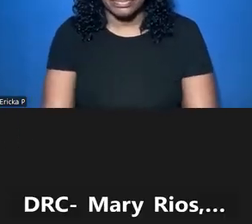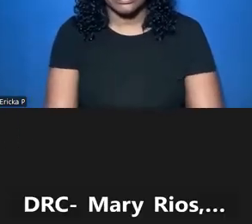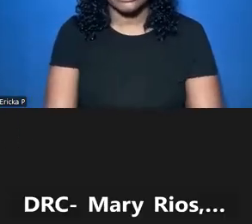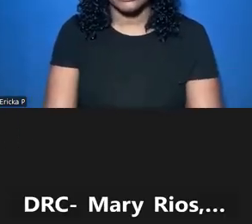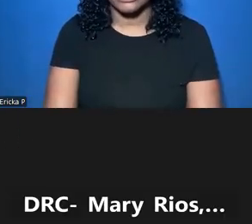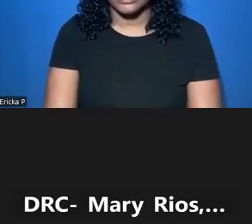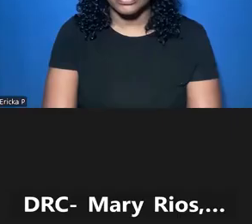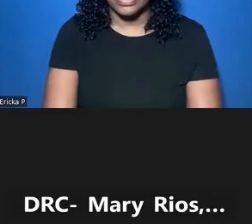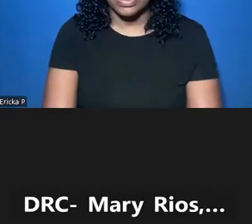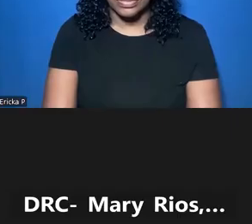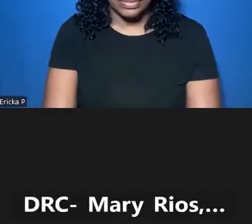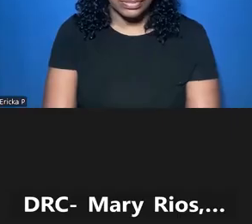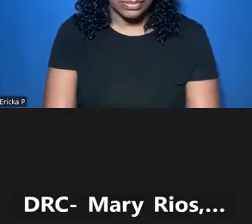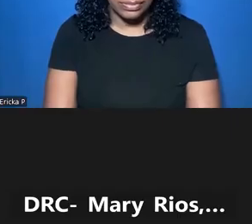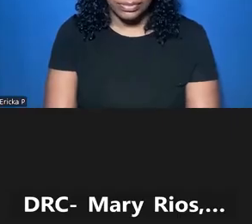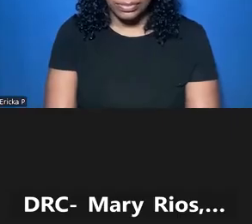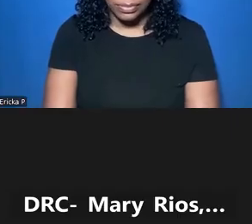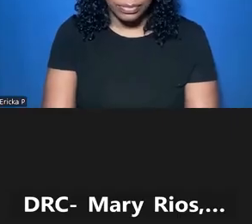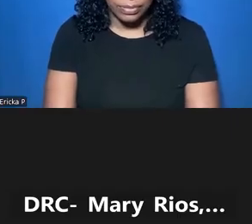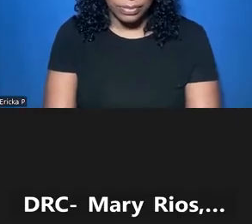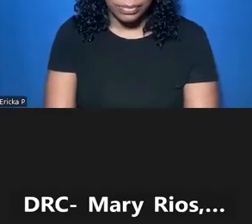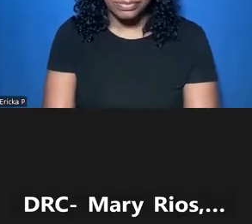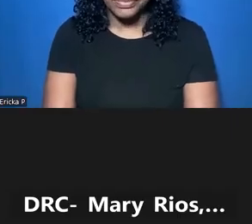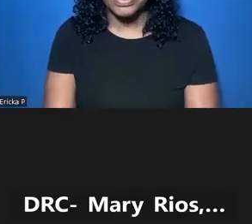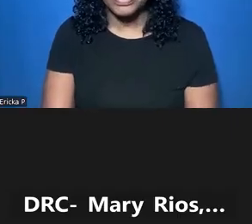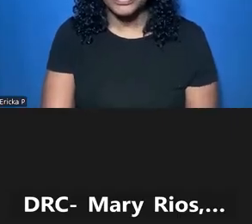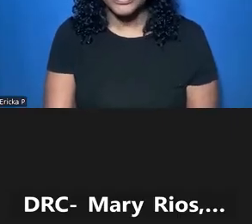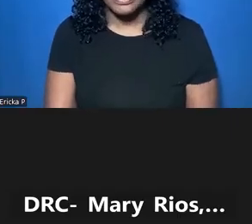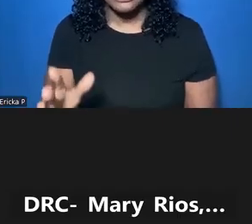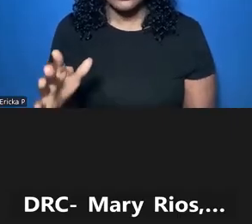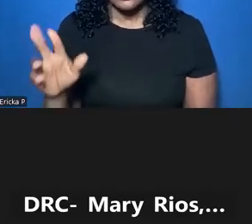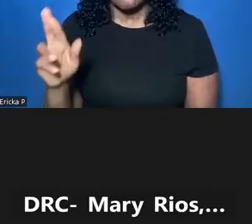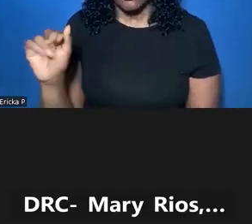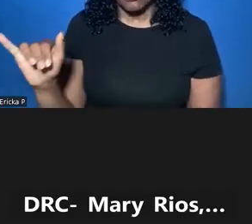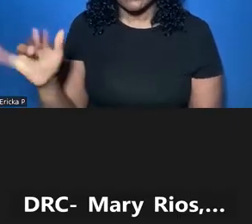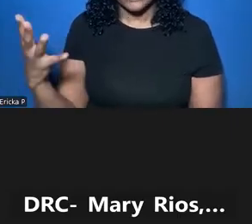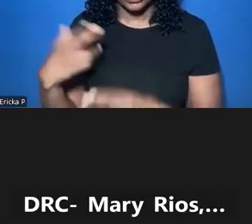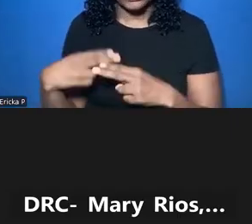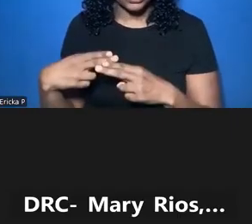And as Raymond indicated, today's topic is on Mental Health and Special Education.